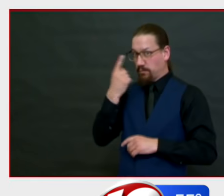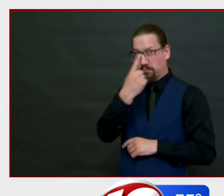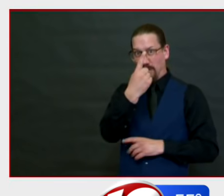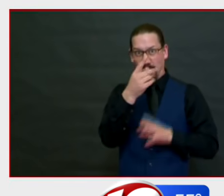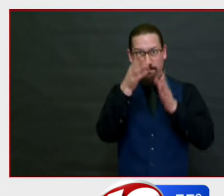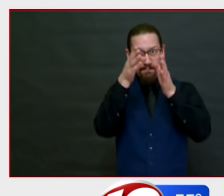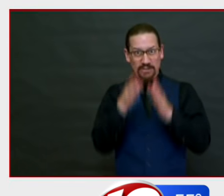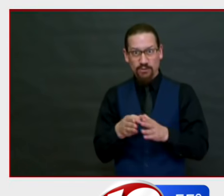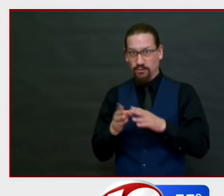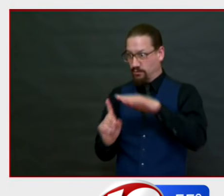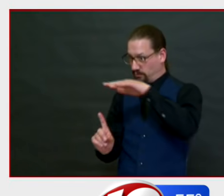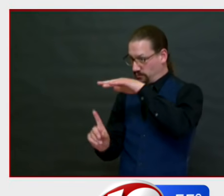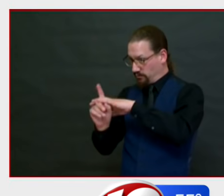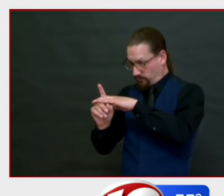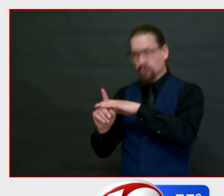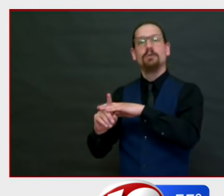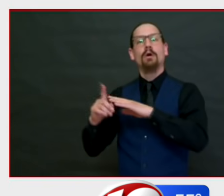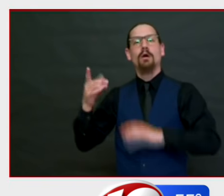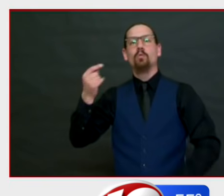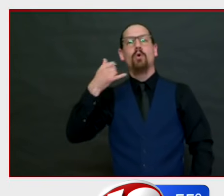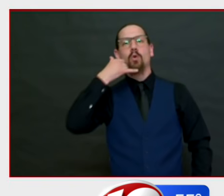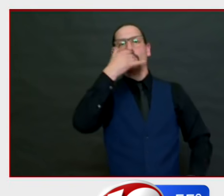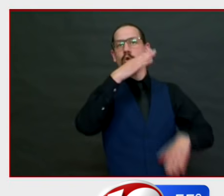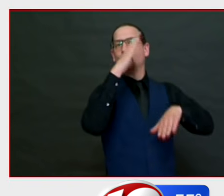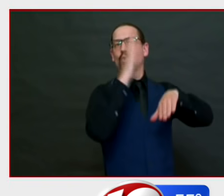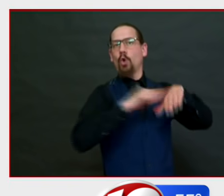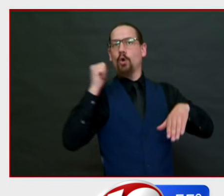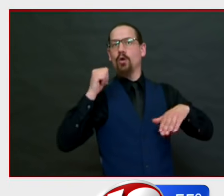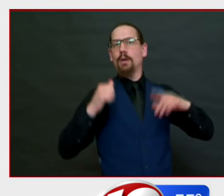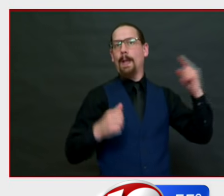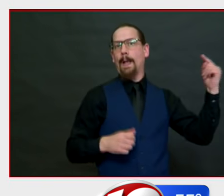LOT OF CASES, WE WANT TO HAVE A TEAM ON SITE WITHIN FOUR HOURS